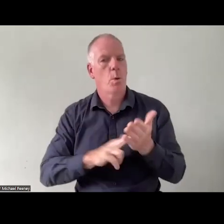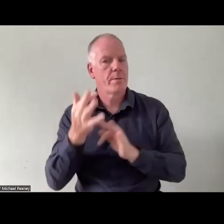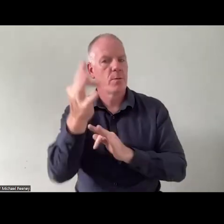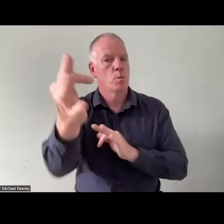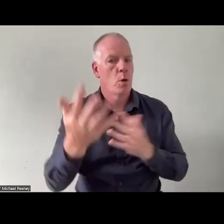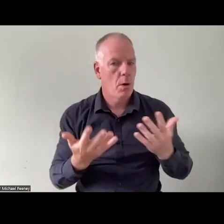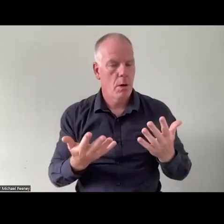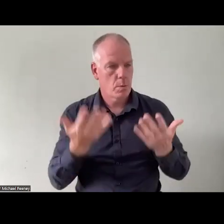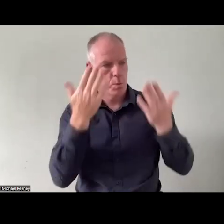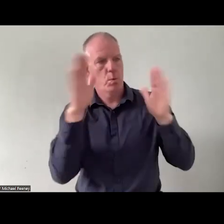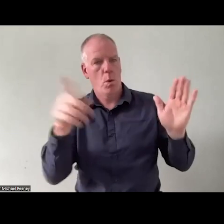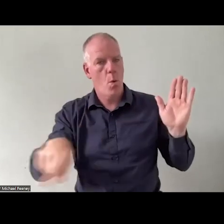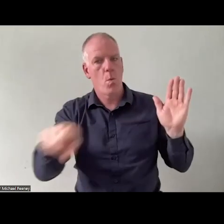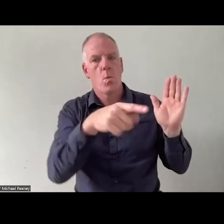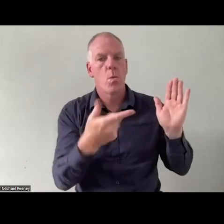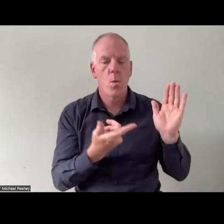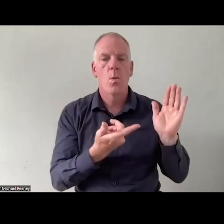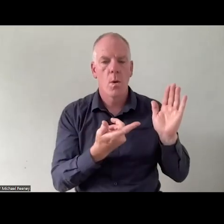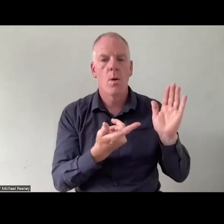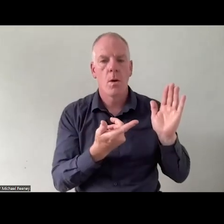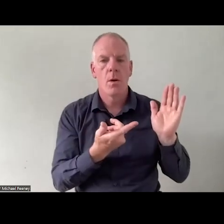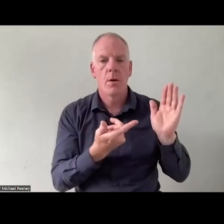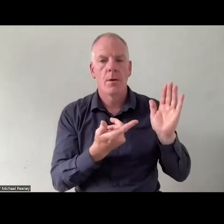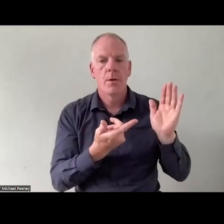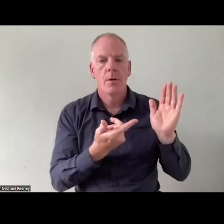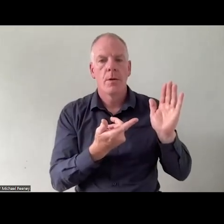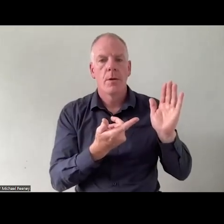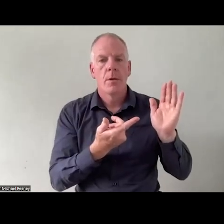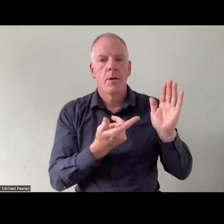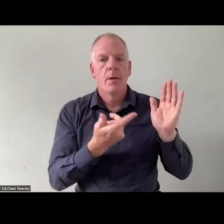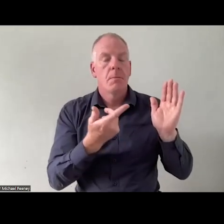and maybe have on a future webinar,